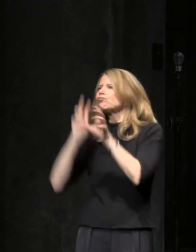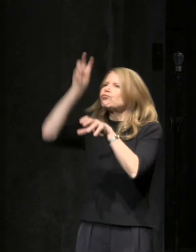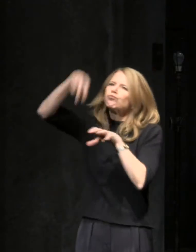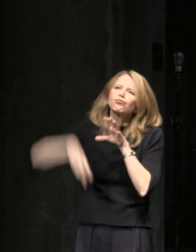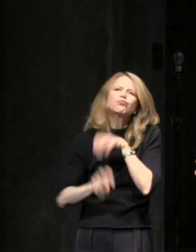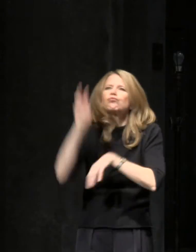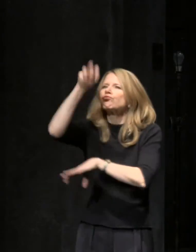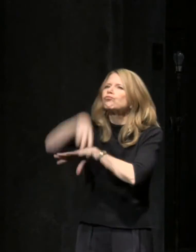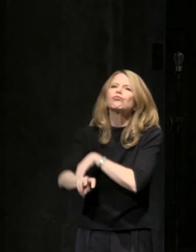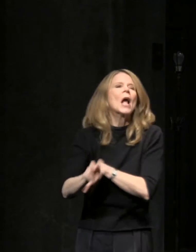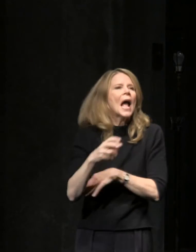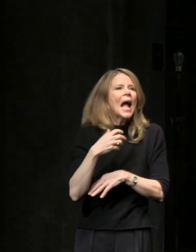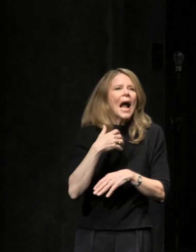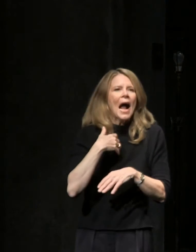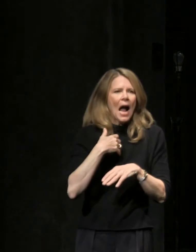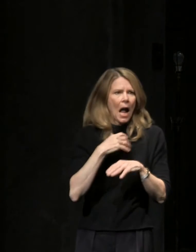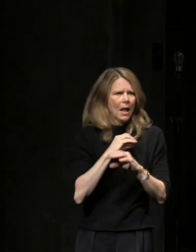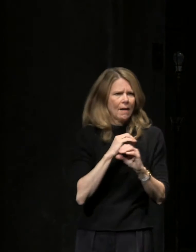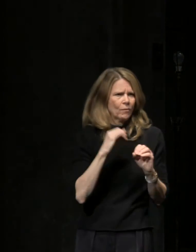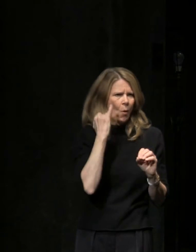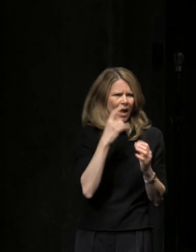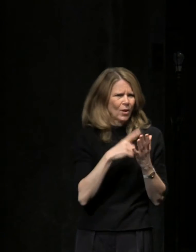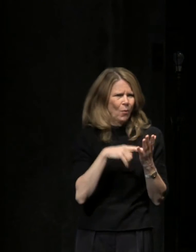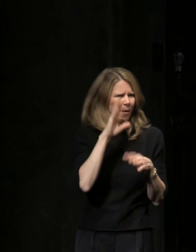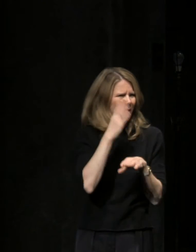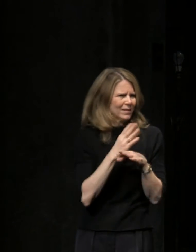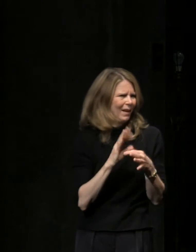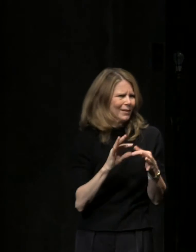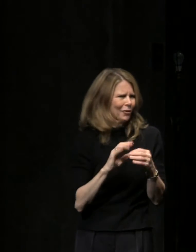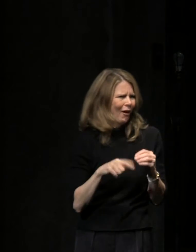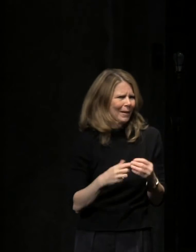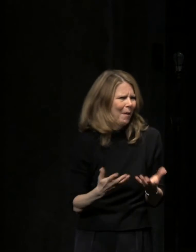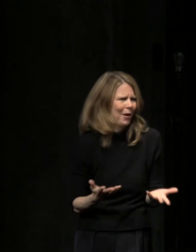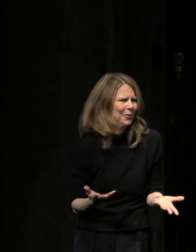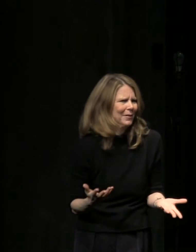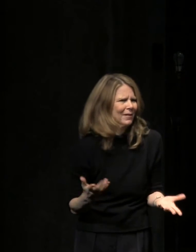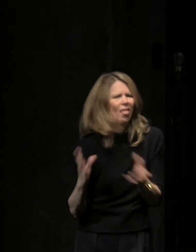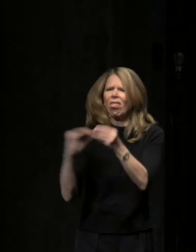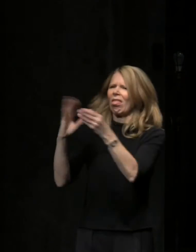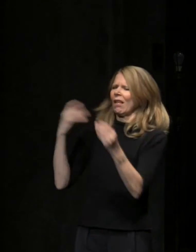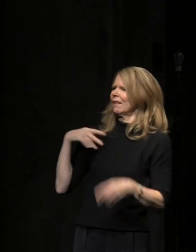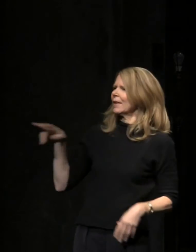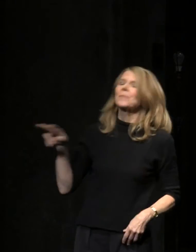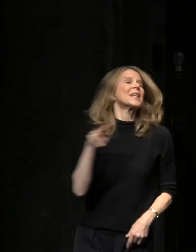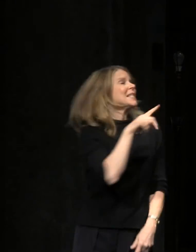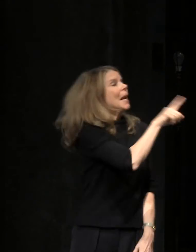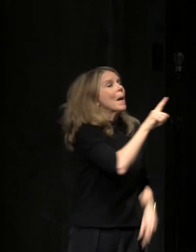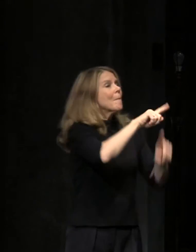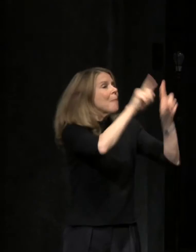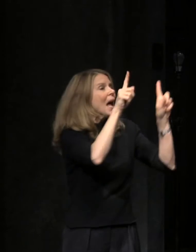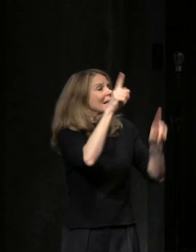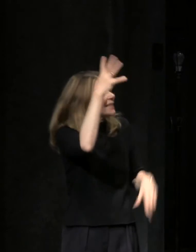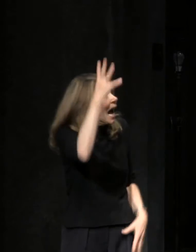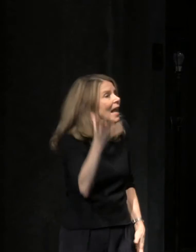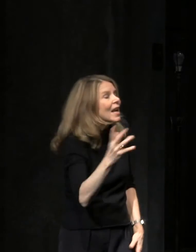I have no idea what he's talking about. Then he says, “But the only part that sucks is